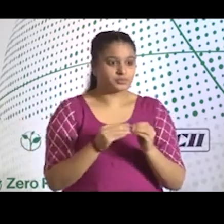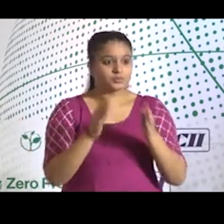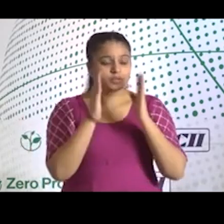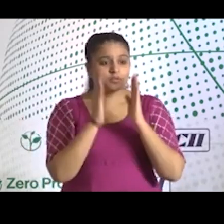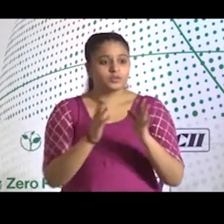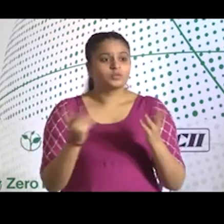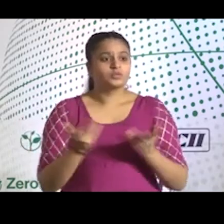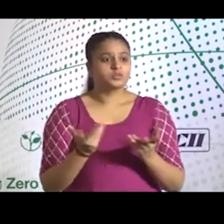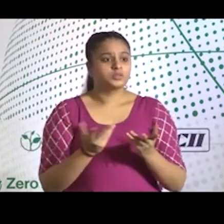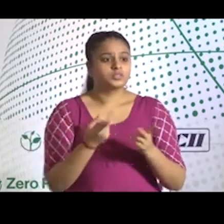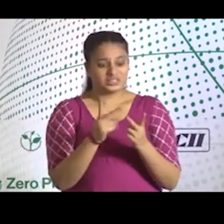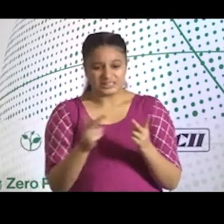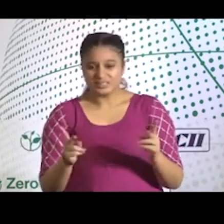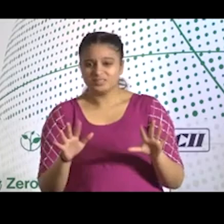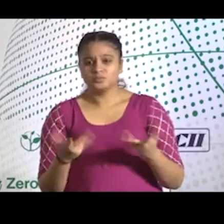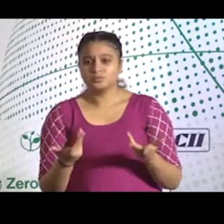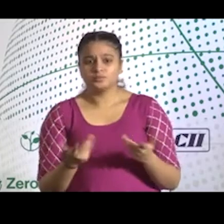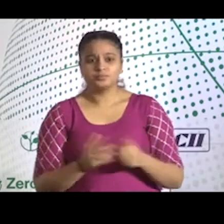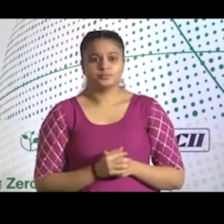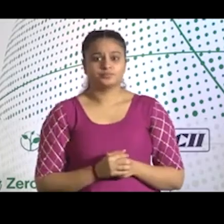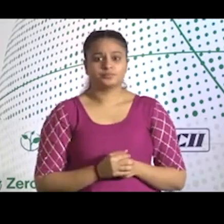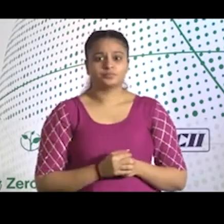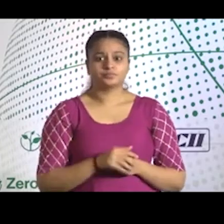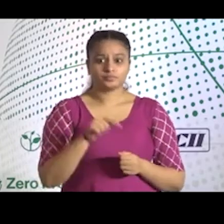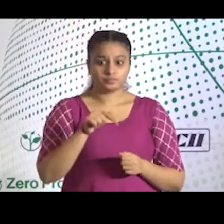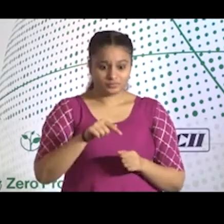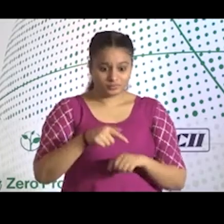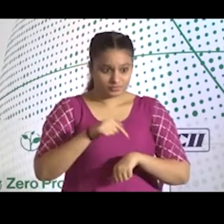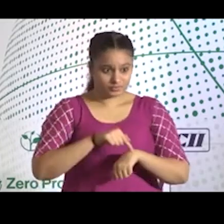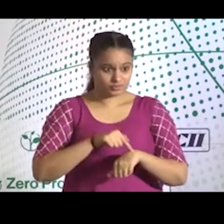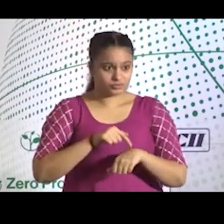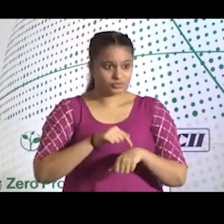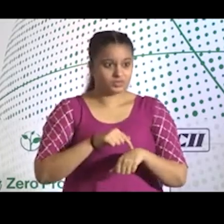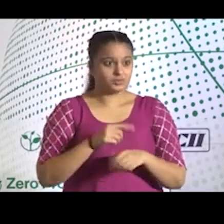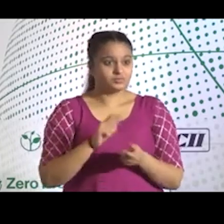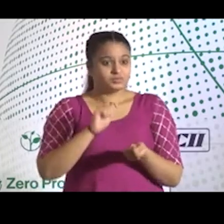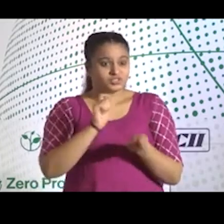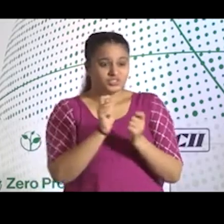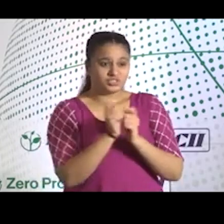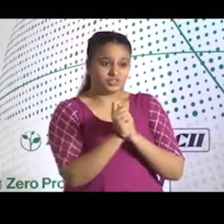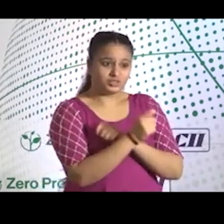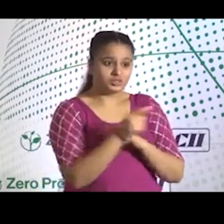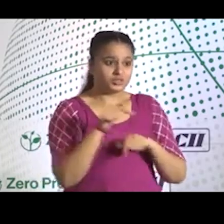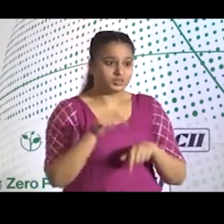And there but with recent changes, are they we included